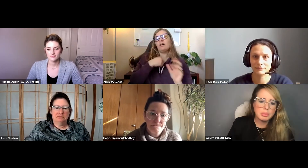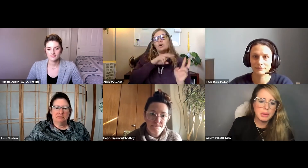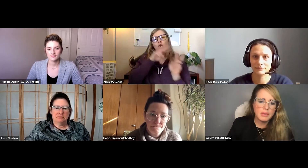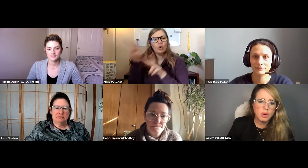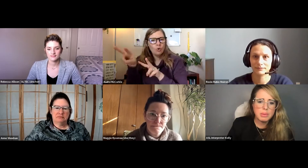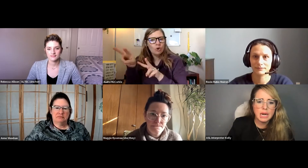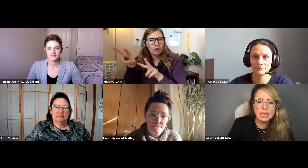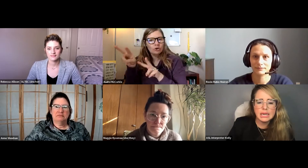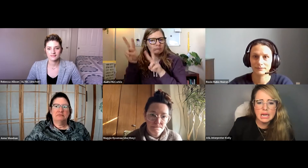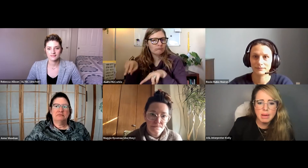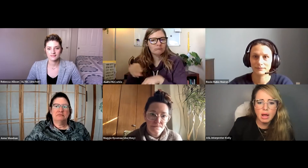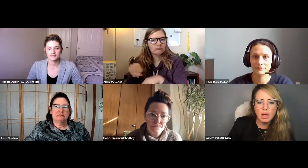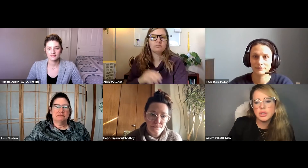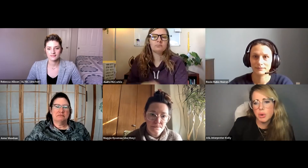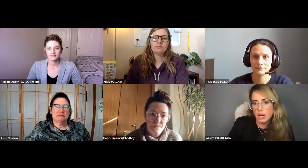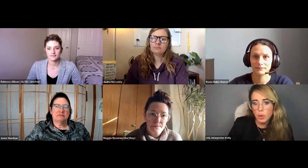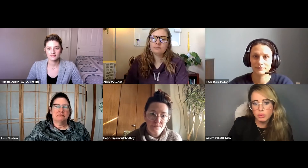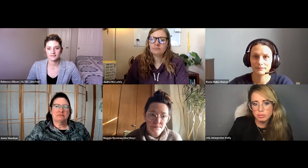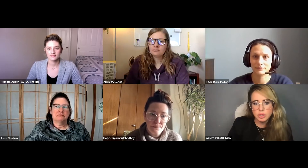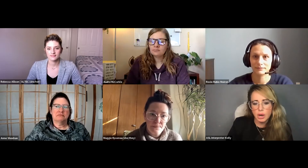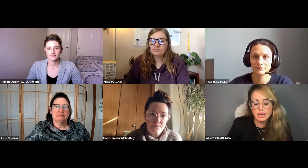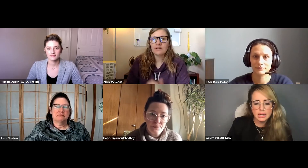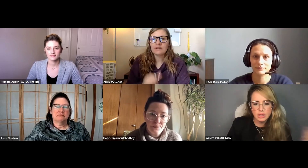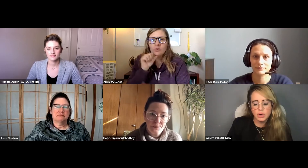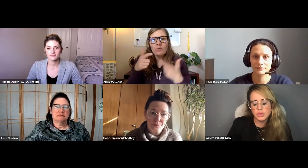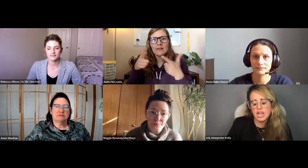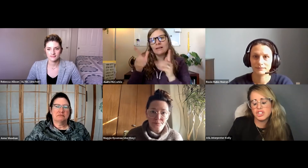platform and I get an email and so I go, you know, I get the notification,